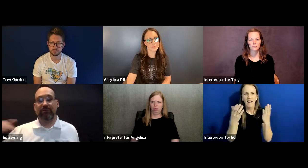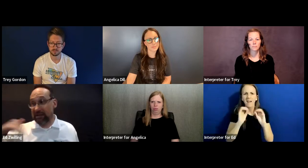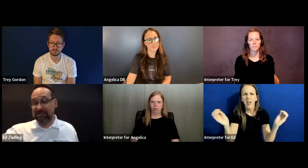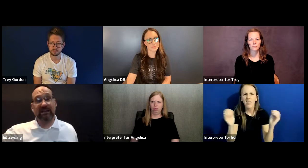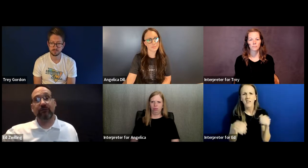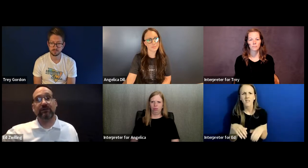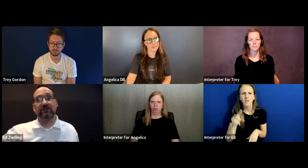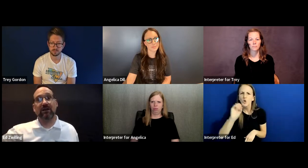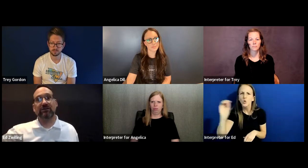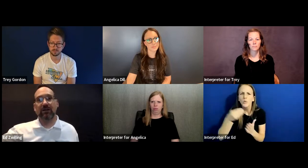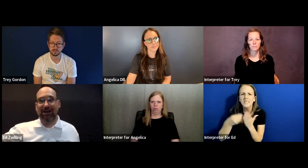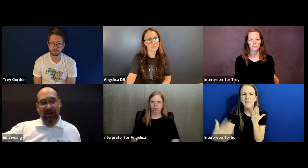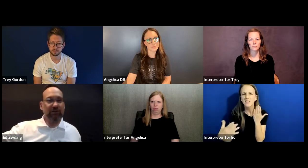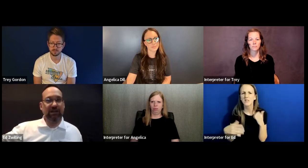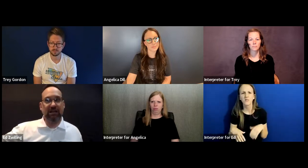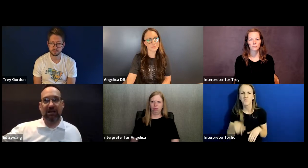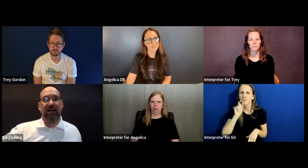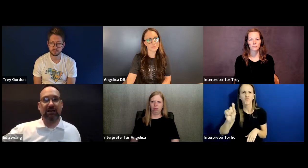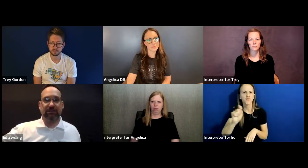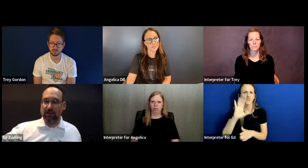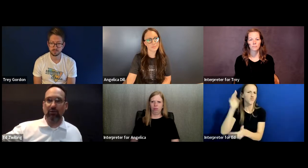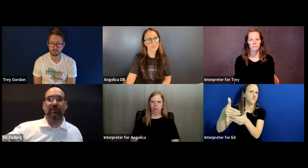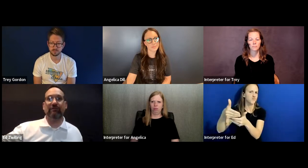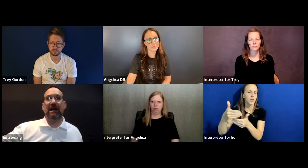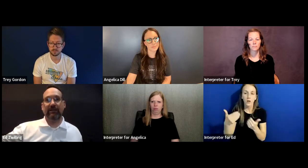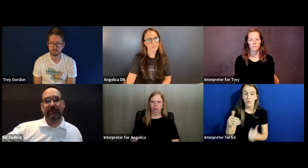and that's the end of the discussion i think the ada has clearly been violated